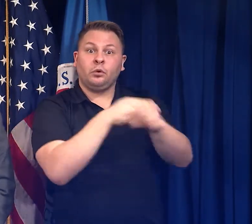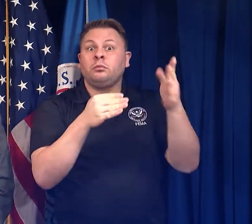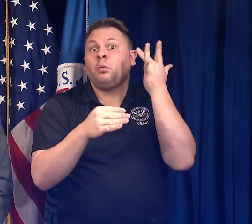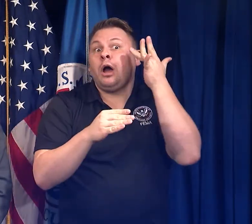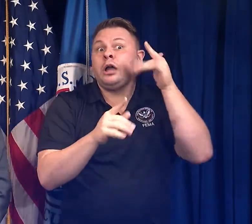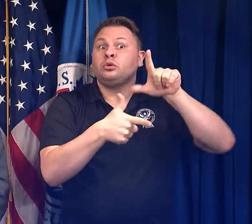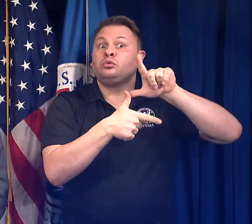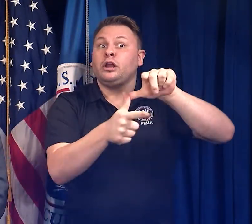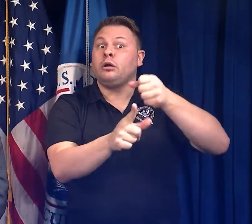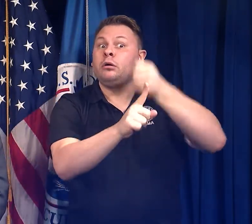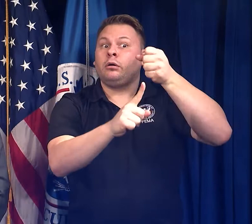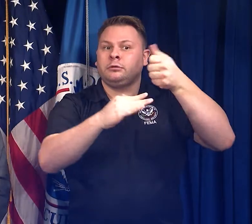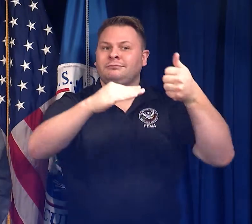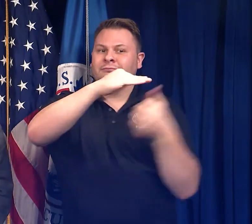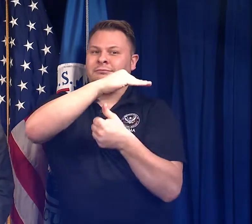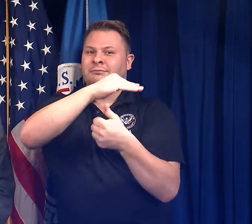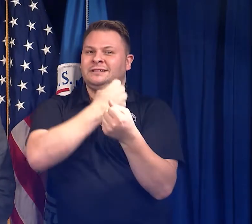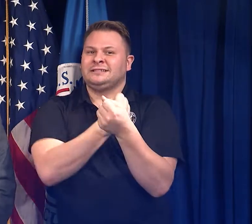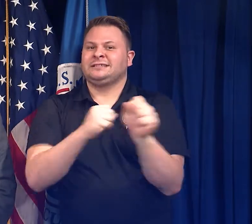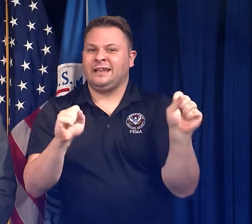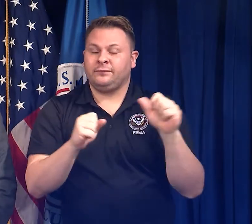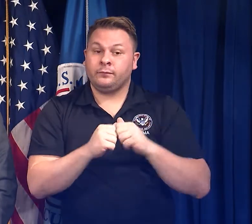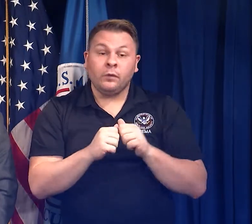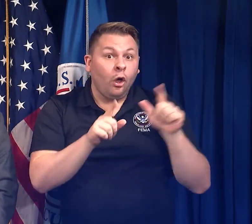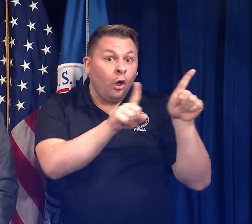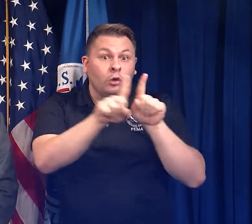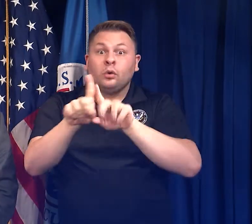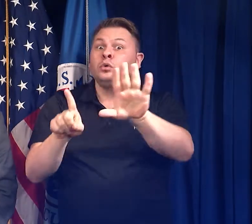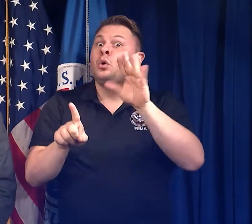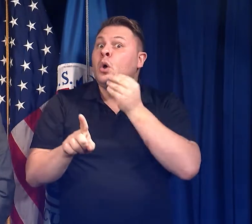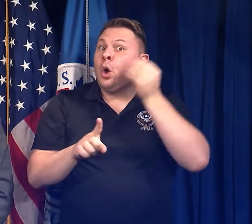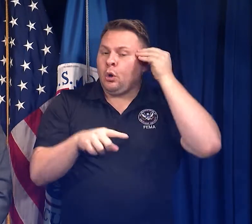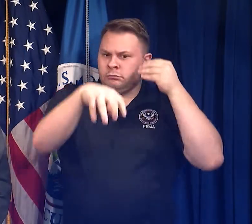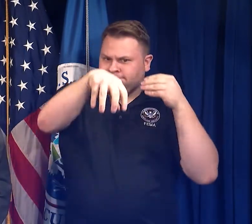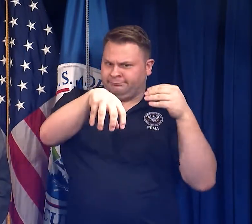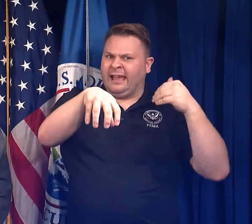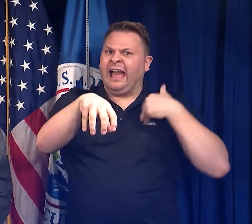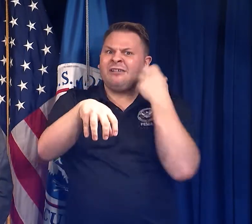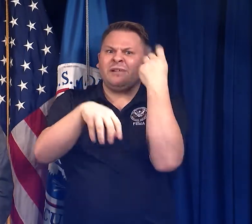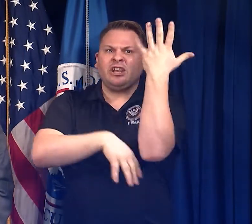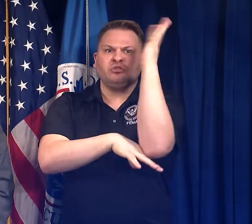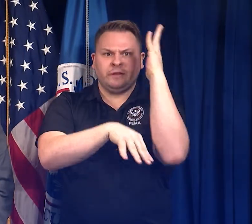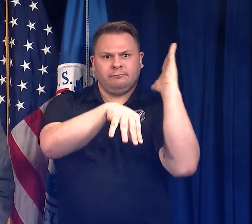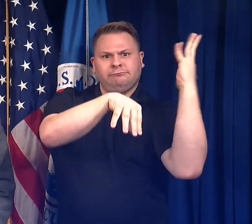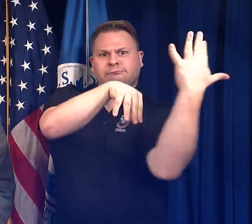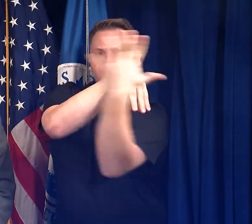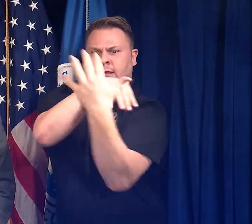and clearing trees and brush from around homes to reduce the impact of wildfires.